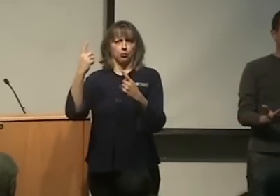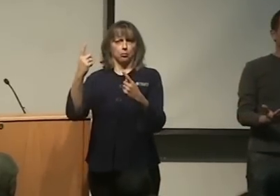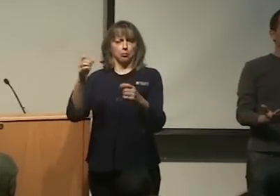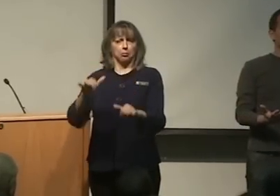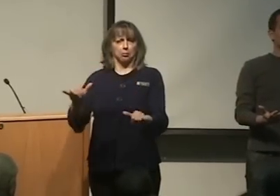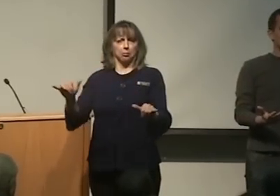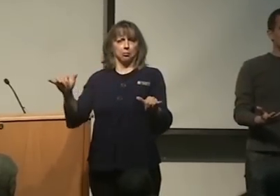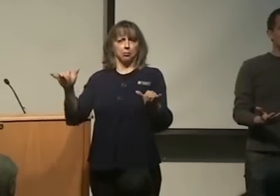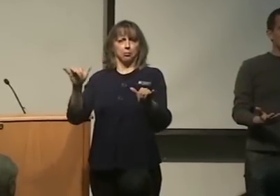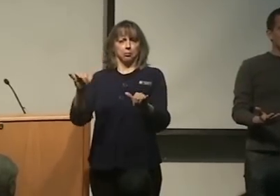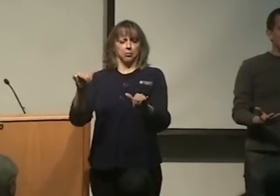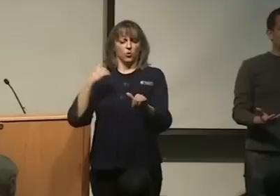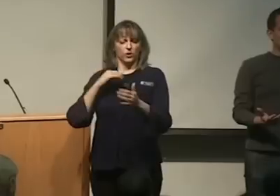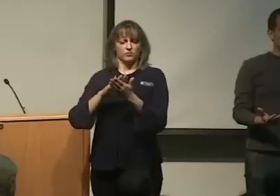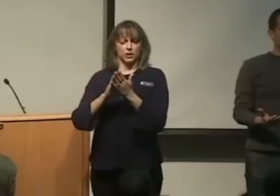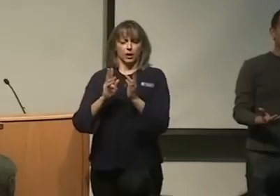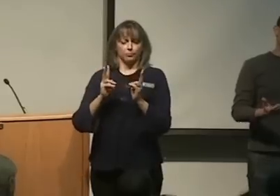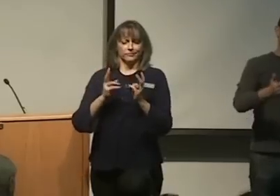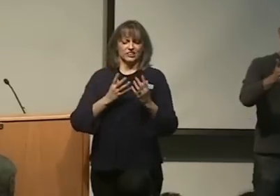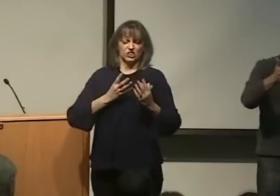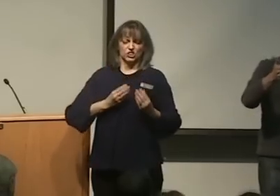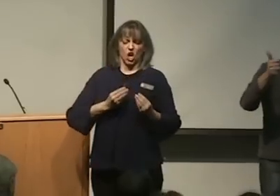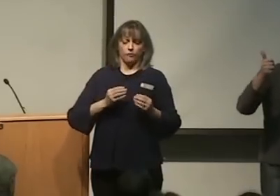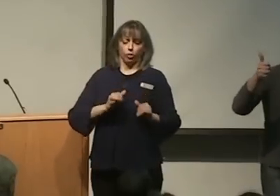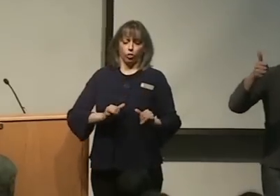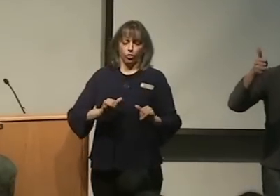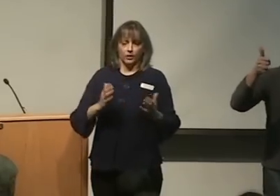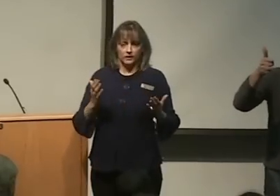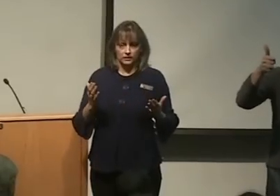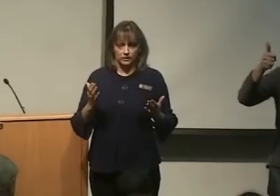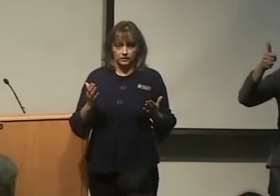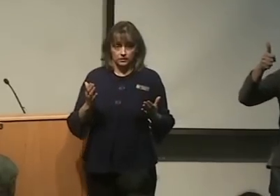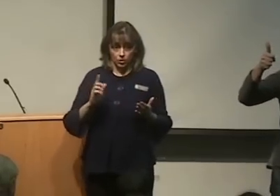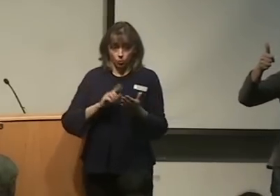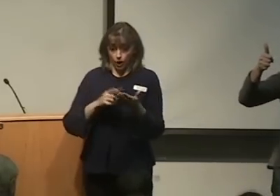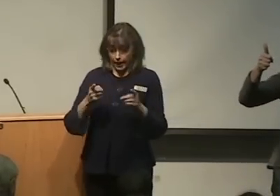So that disruption, that thing that happened to journalism, ah,